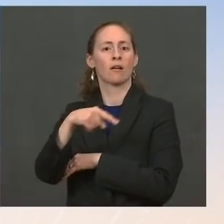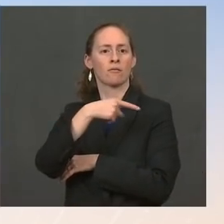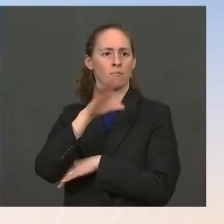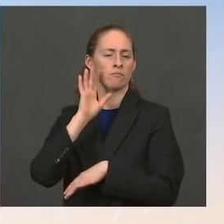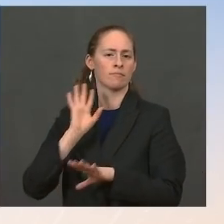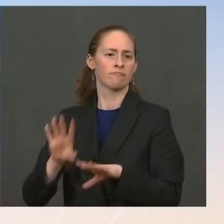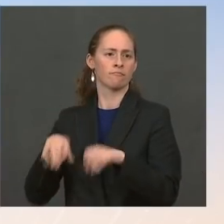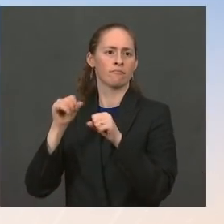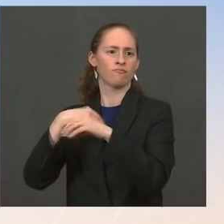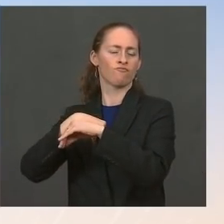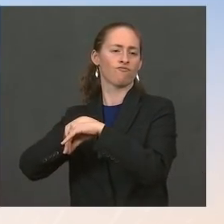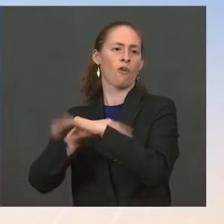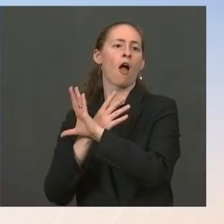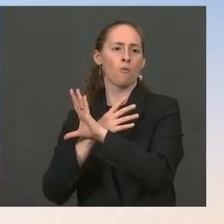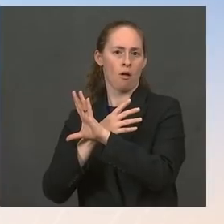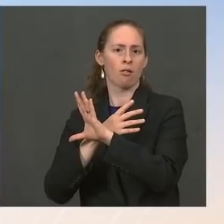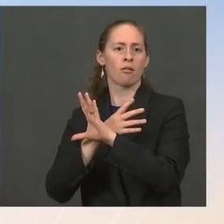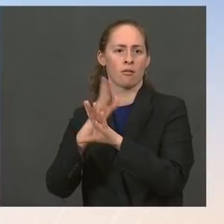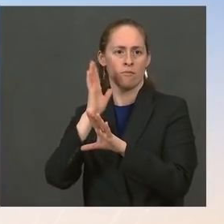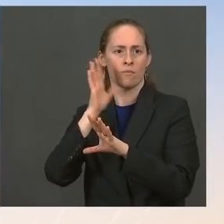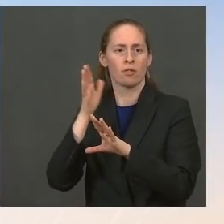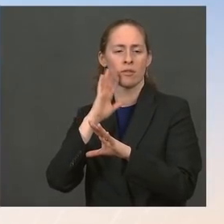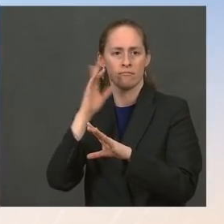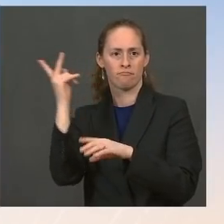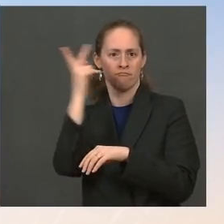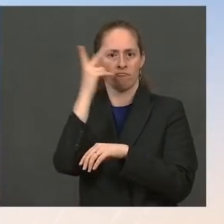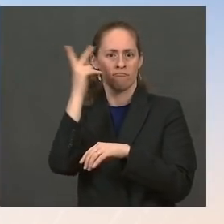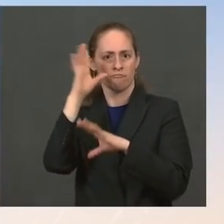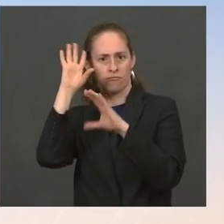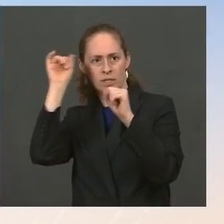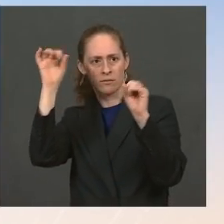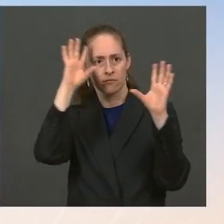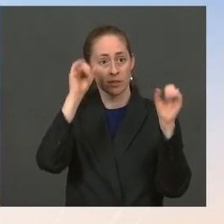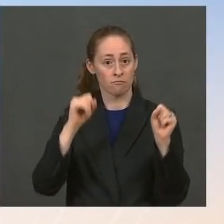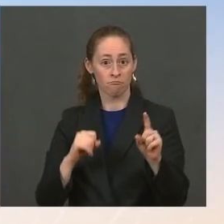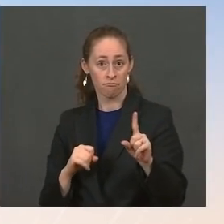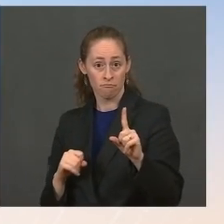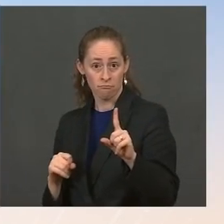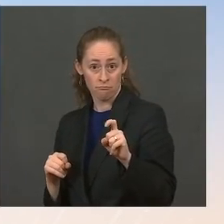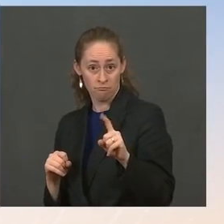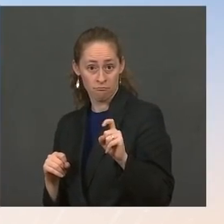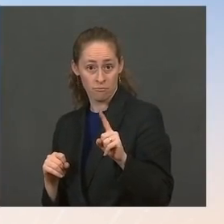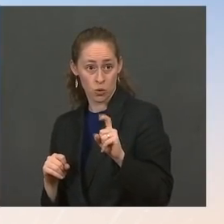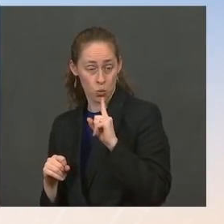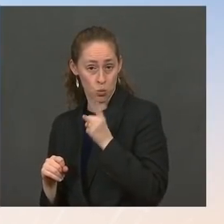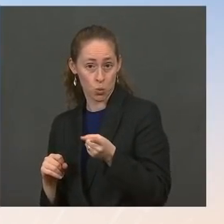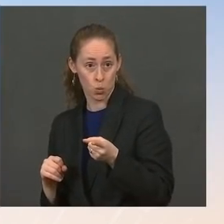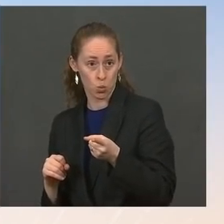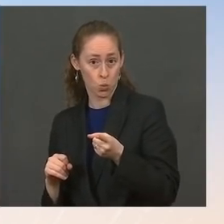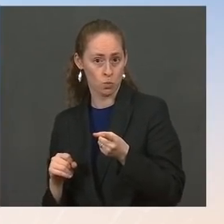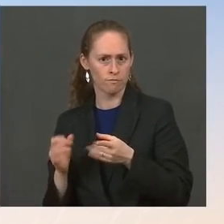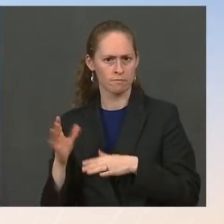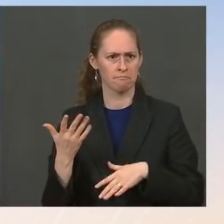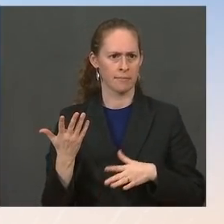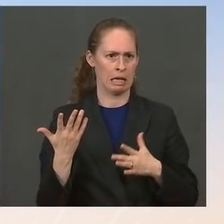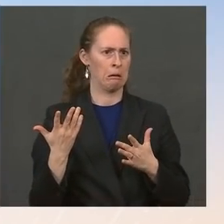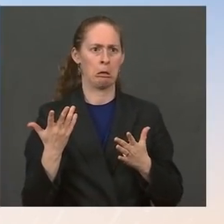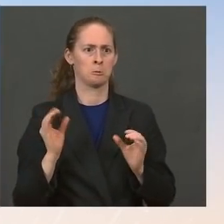Can you confirm that? Ms. Psaki: I don't have any meeting to preview or call to preview for you at this point in time. If something like that is confirmed or finalized,